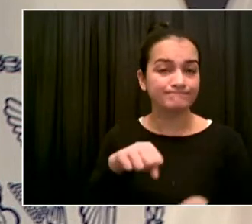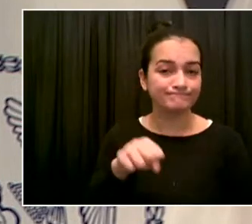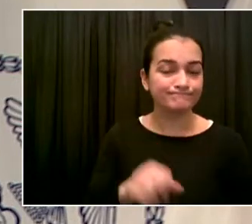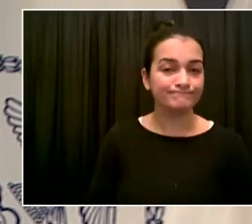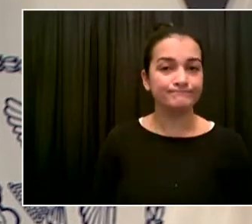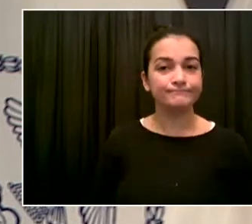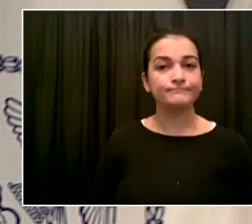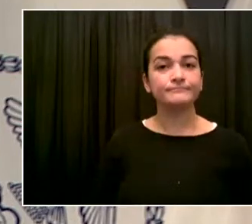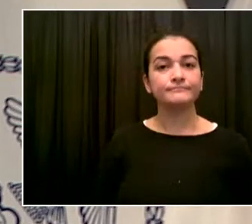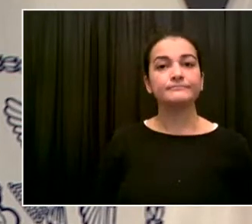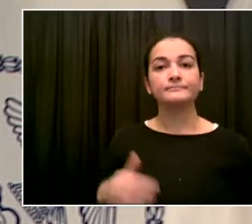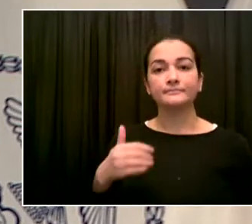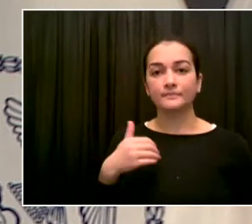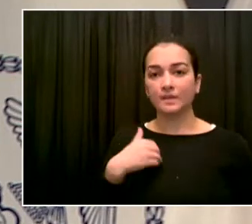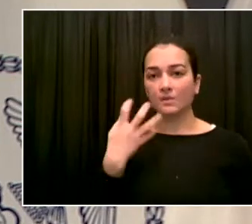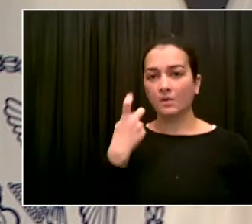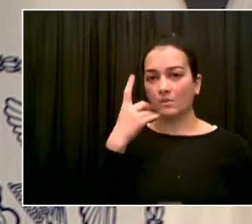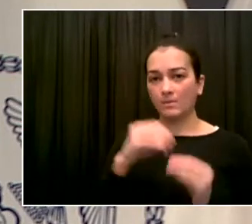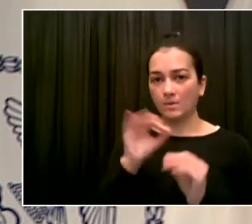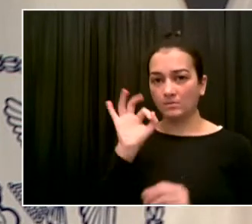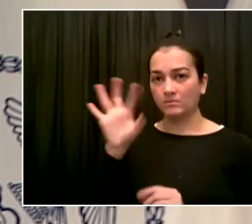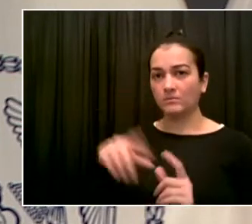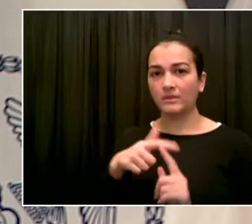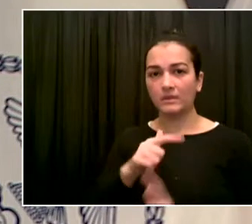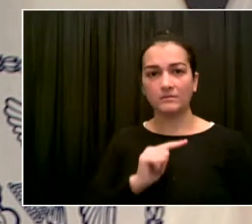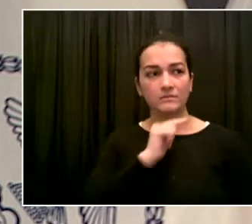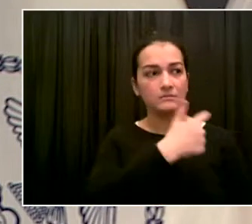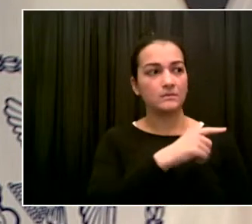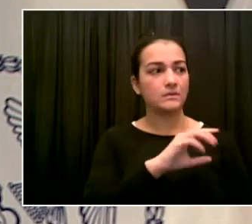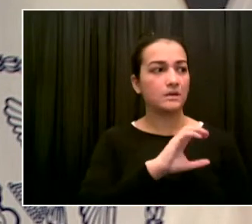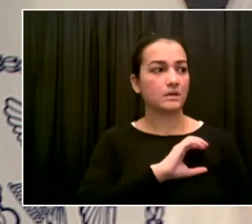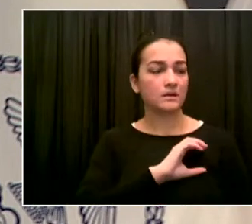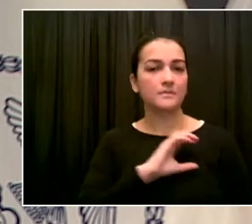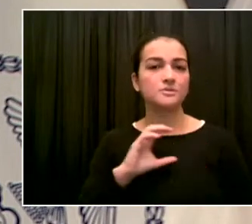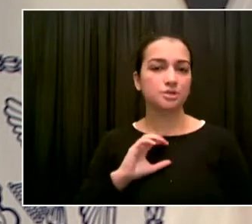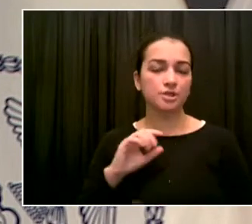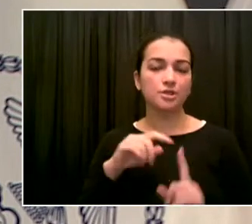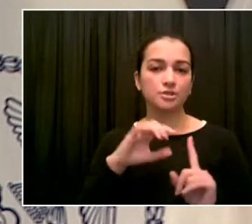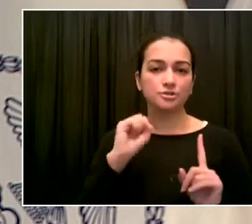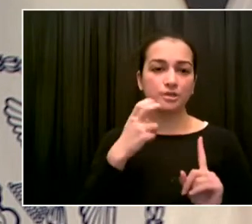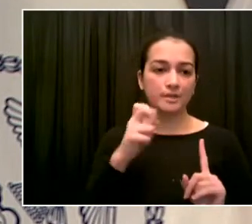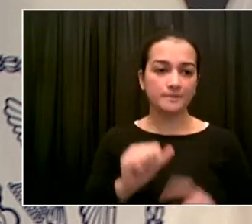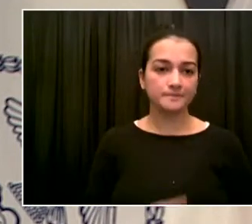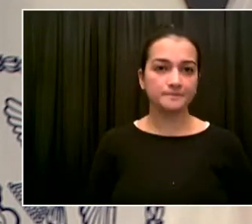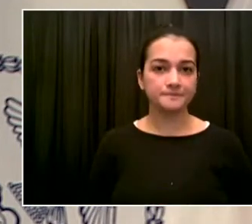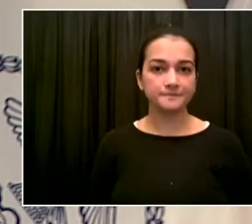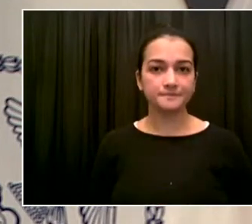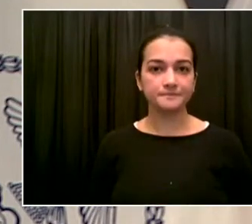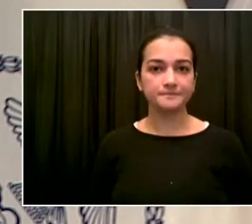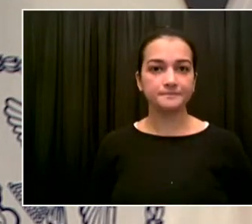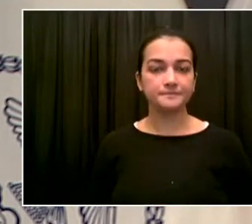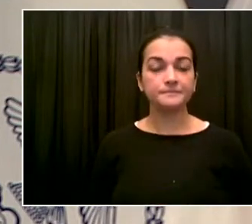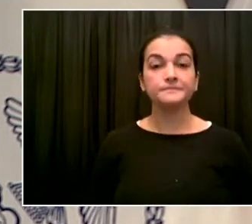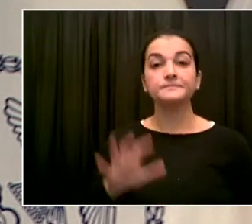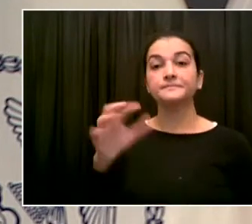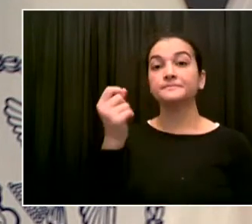TIME AND PEOPLE WILL COME BACK. THEIR JOB IS TO KEEP SHOWG IN HETM ETH EVIDENCE THAT THINGS ARE MOVING FORWARD. AND THE COMMISSIONER SAID THIS AND